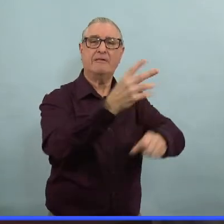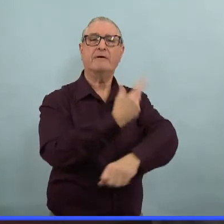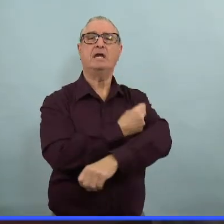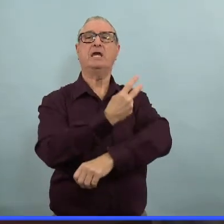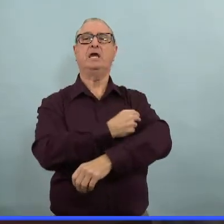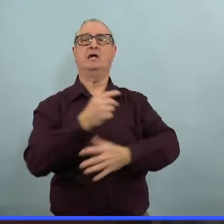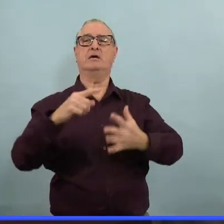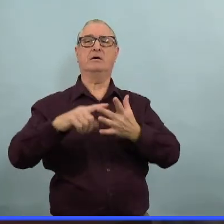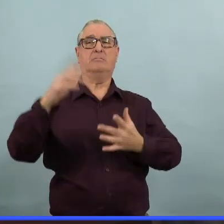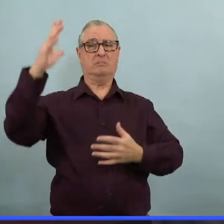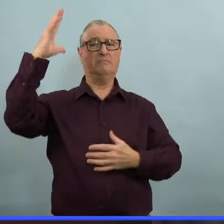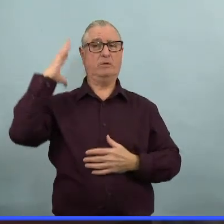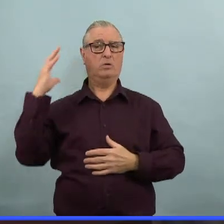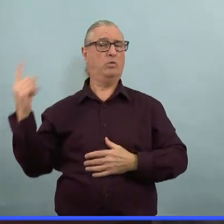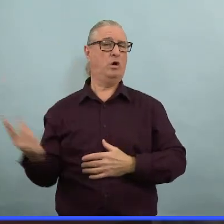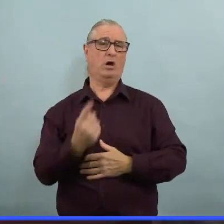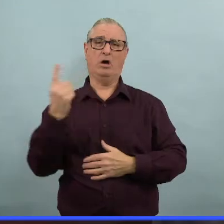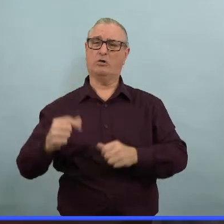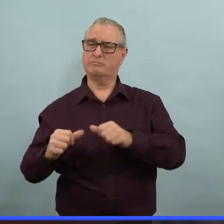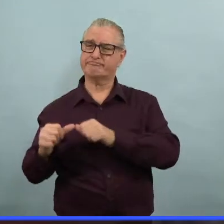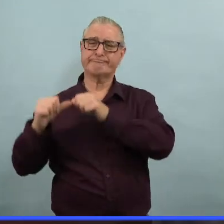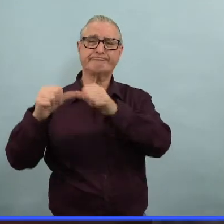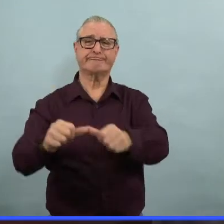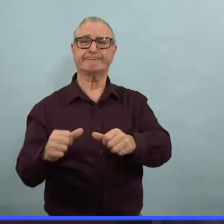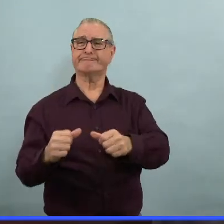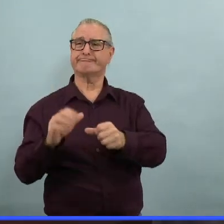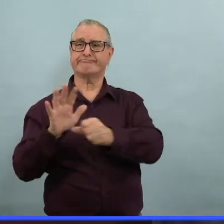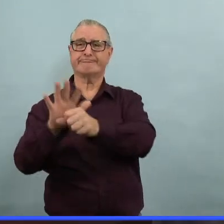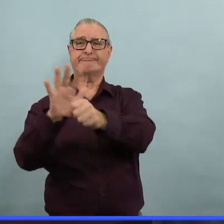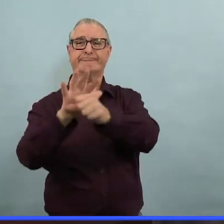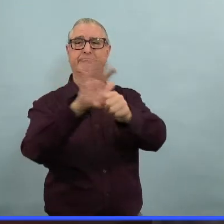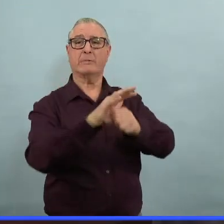they've been removed from those positions we'll continue to have those discussions in caucus i